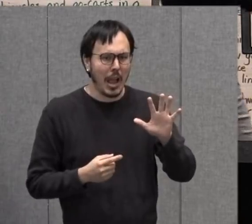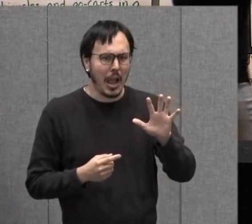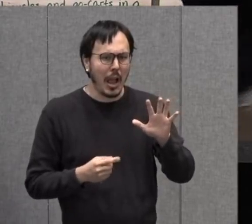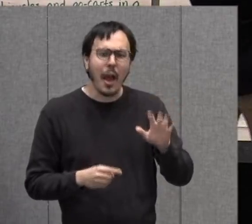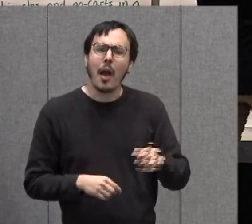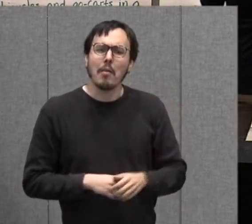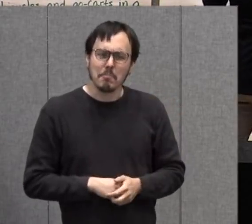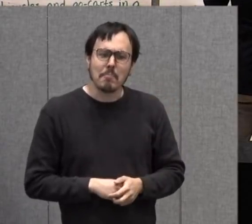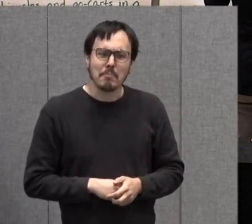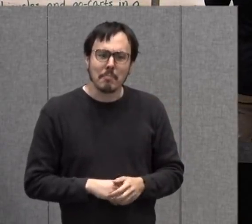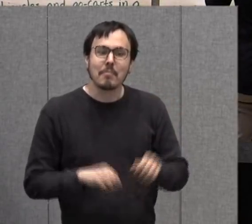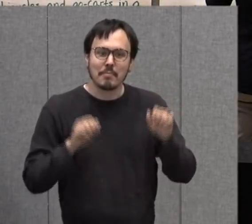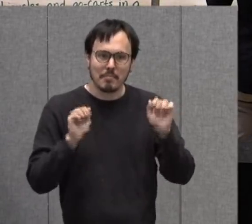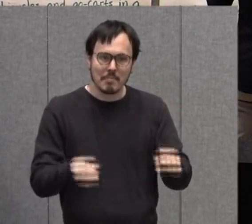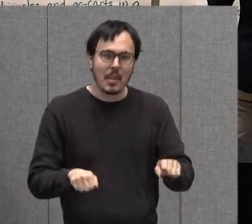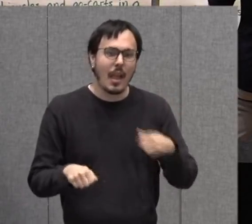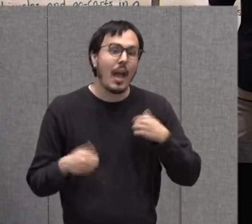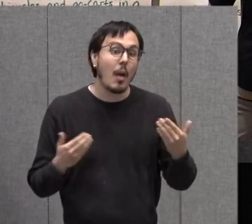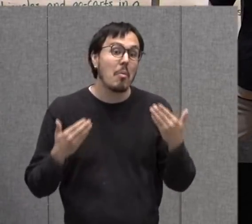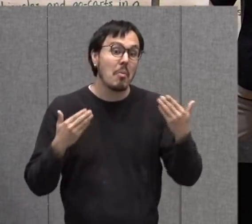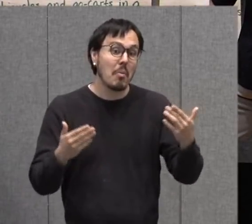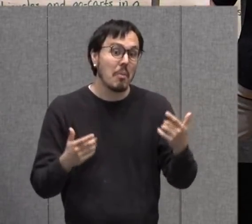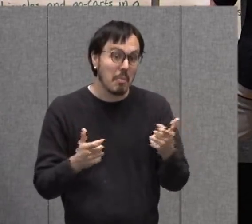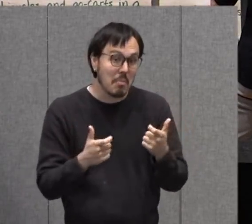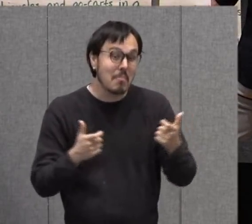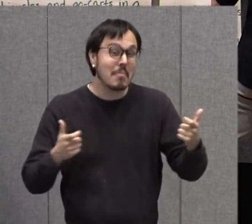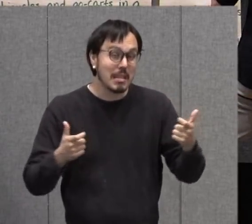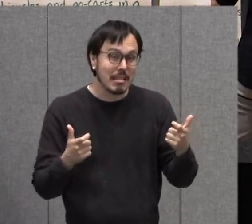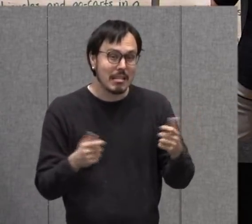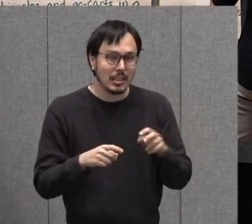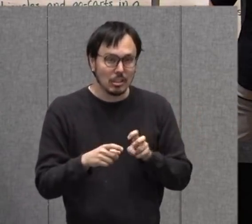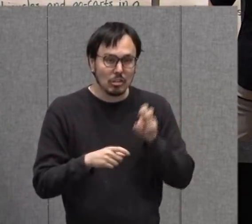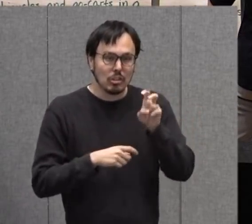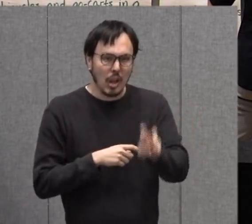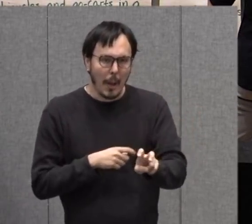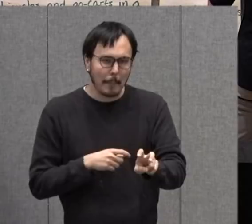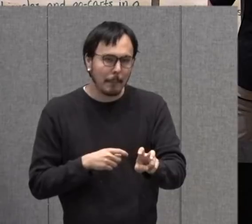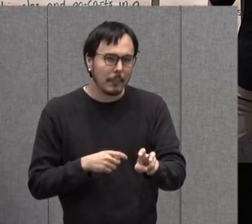I'm just gonna make a big old jump of two whole numbers,